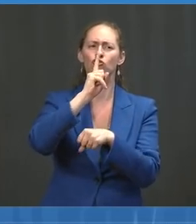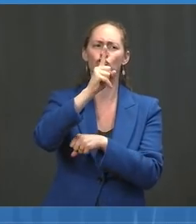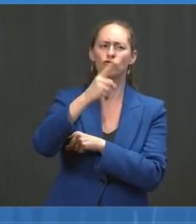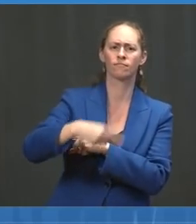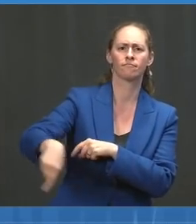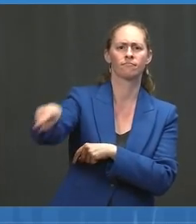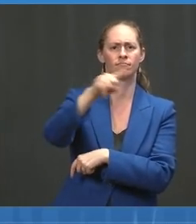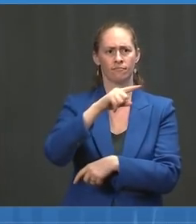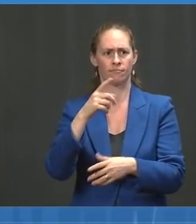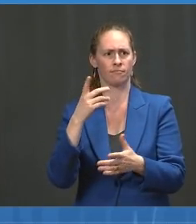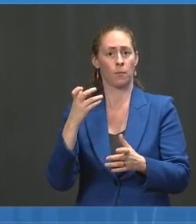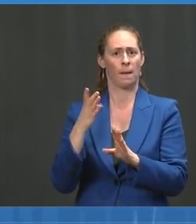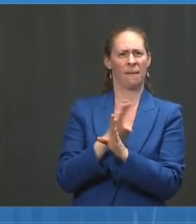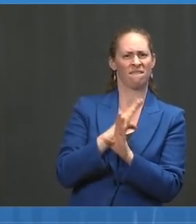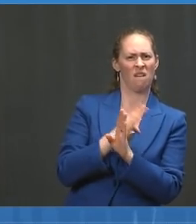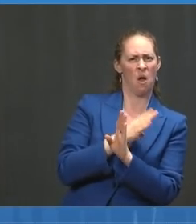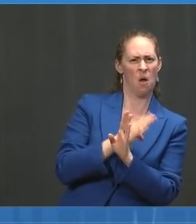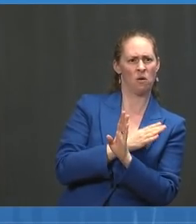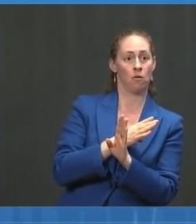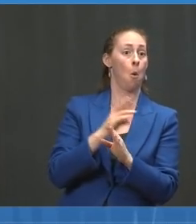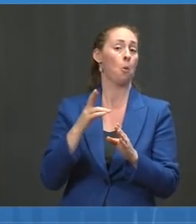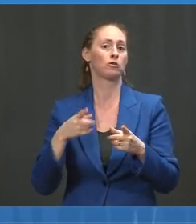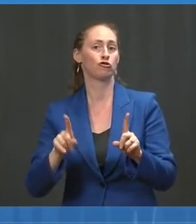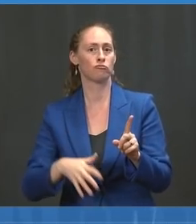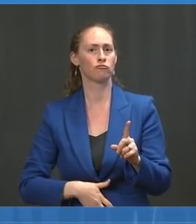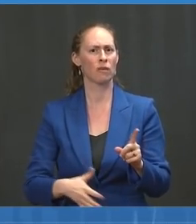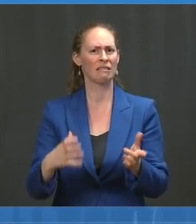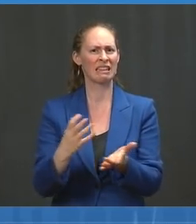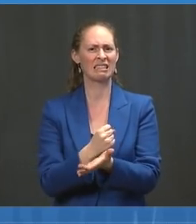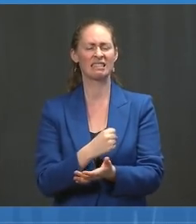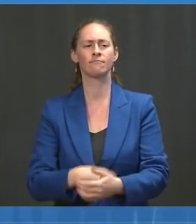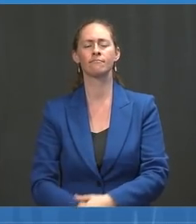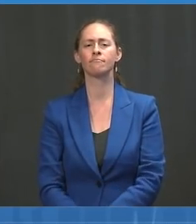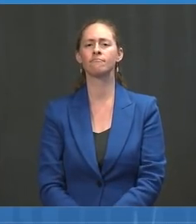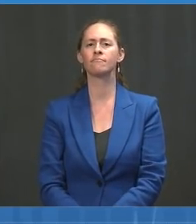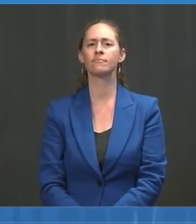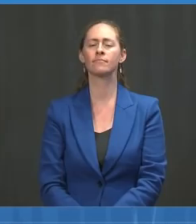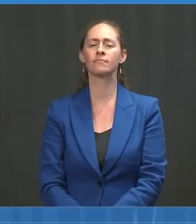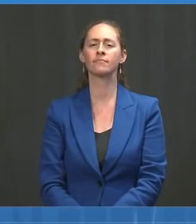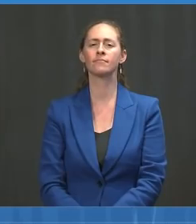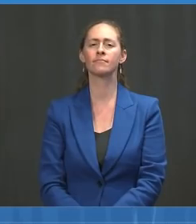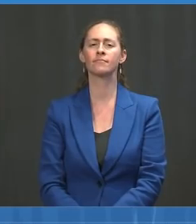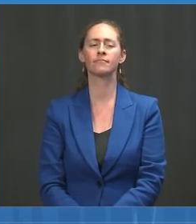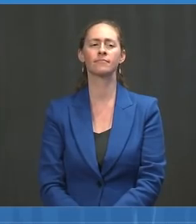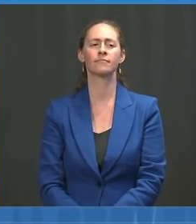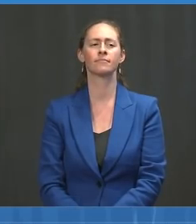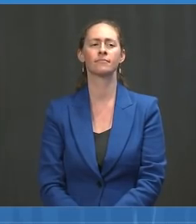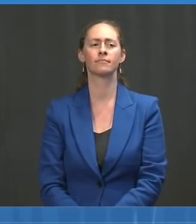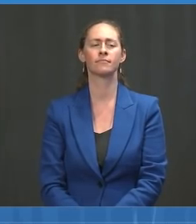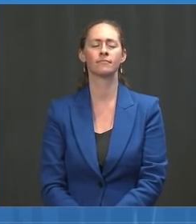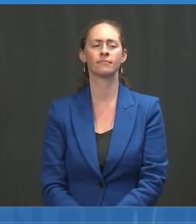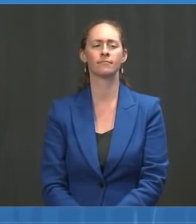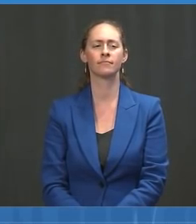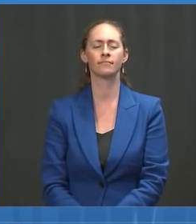Dr. Murthy: Thanks, Dr. Walensky. And what I would also say is: We believe this issue is so important that we have mobilized a number of assets